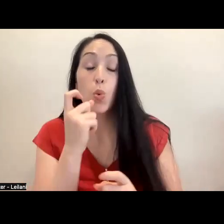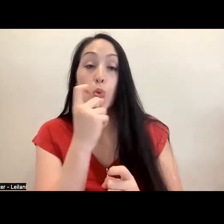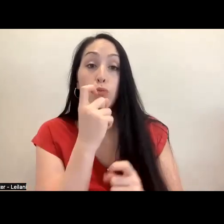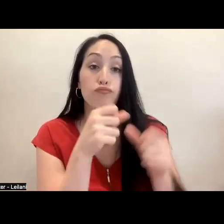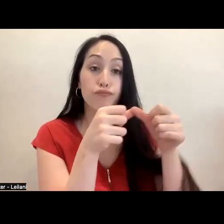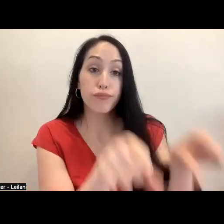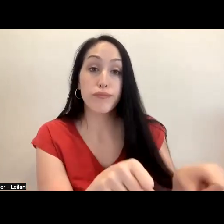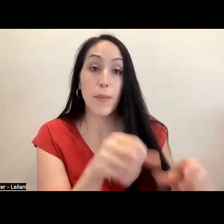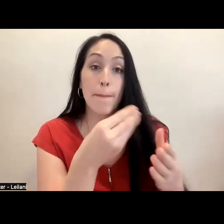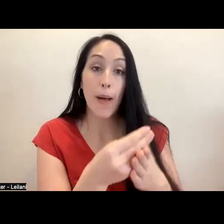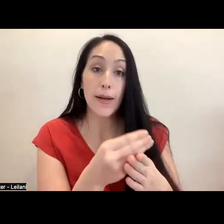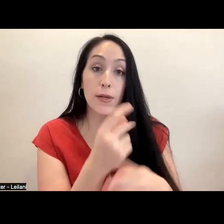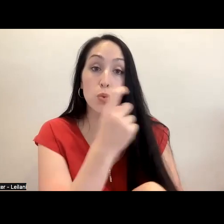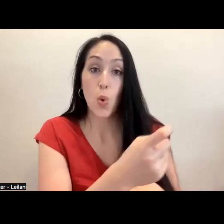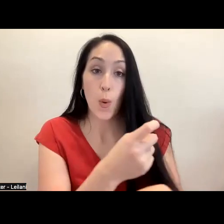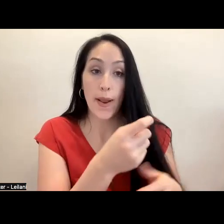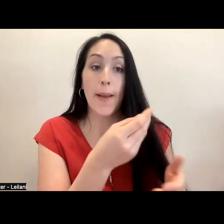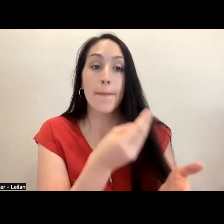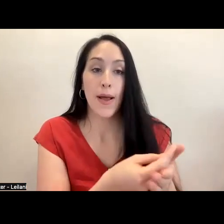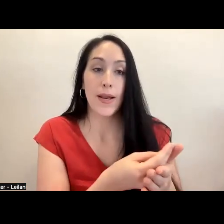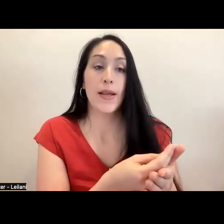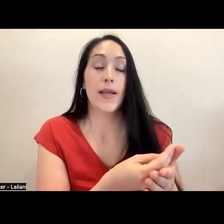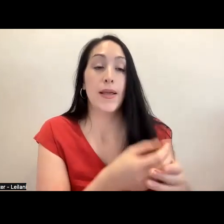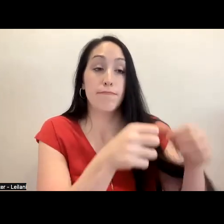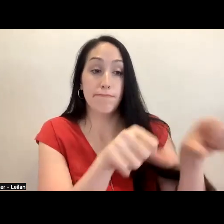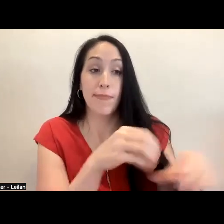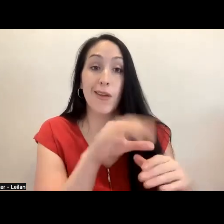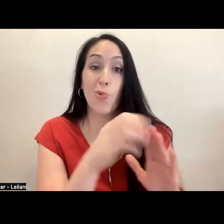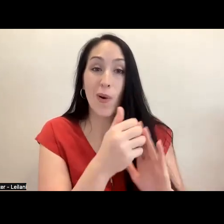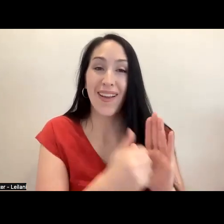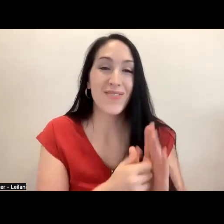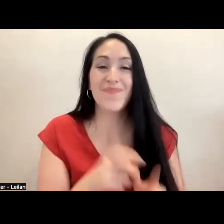able account, it is not a donation, so you're not a 5 or one c.